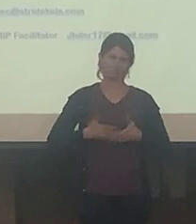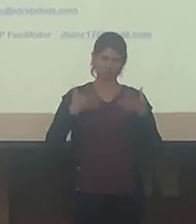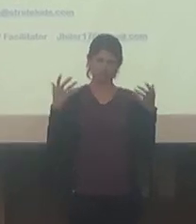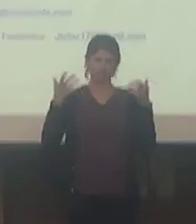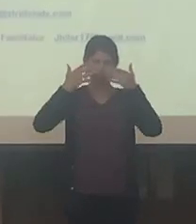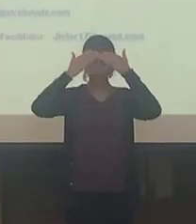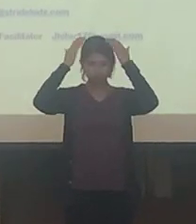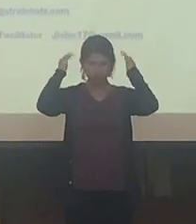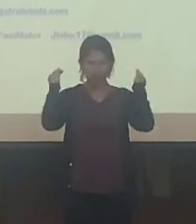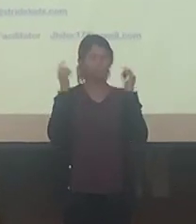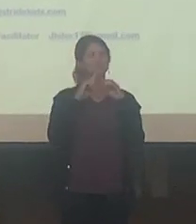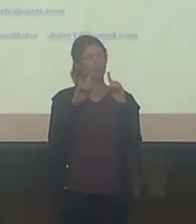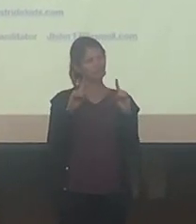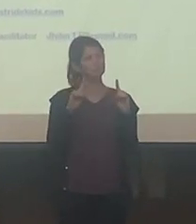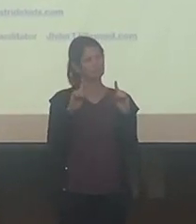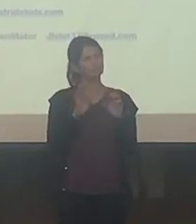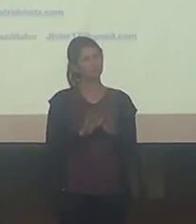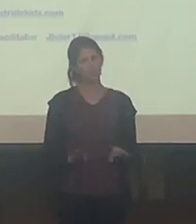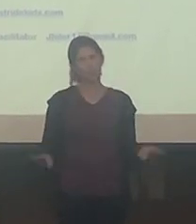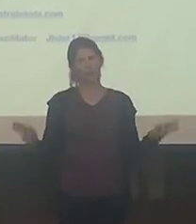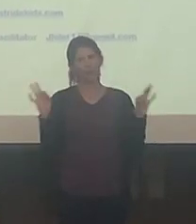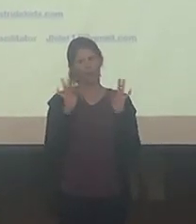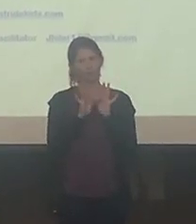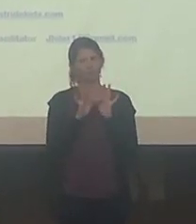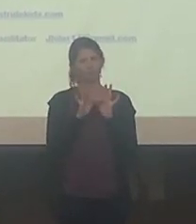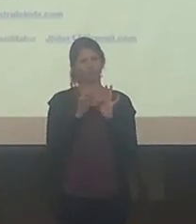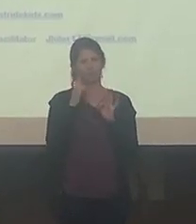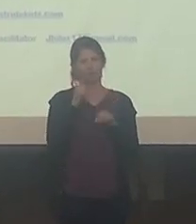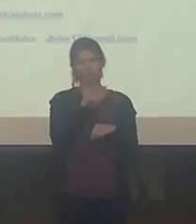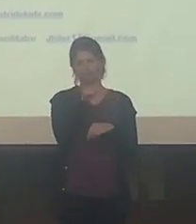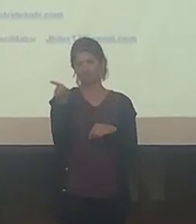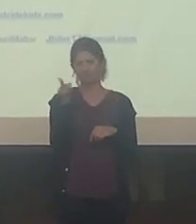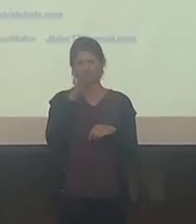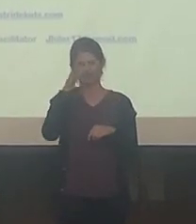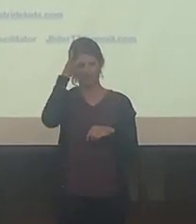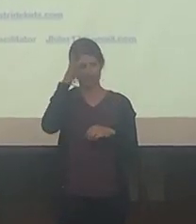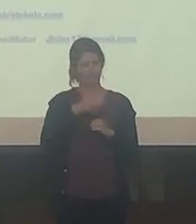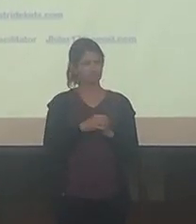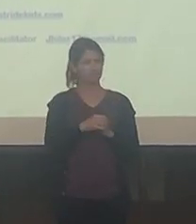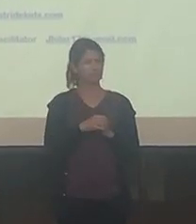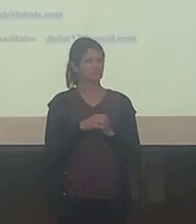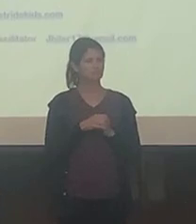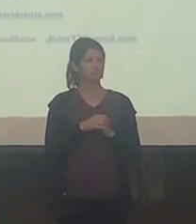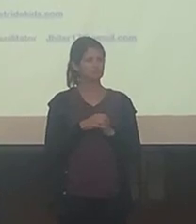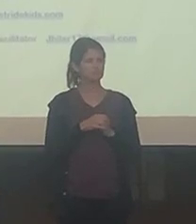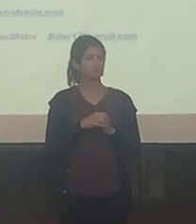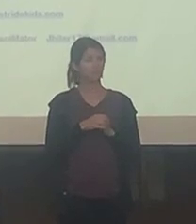in but it's information you will need to have as a parent um my art teacher of the deaf where